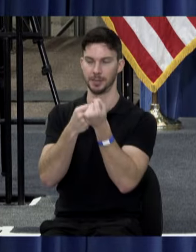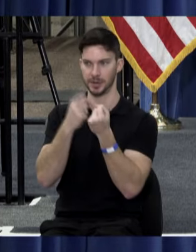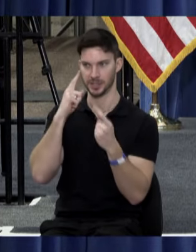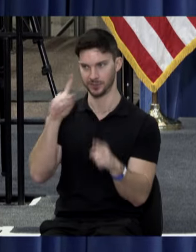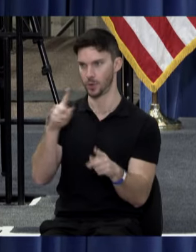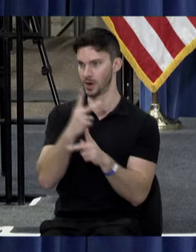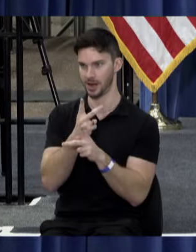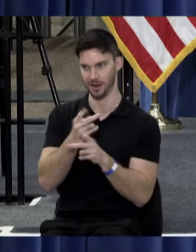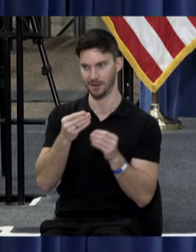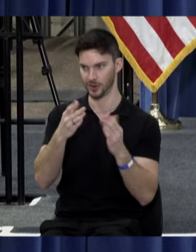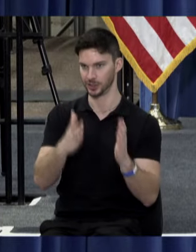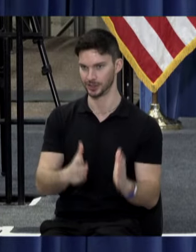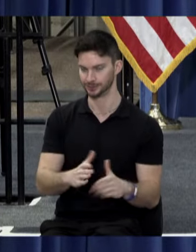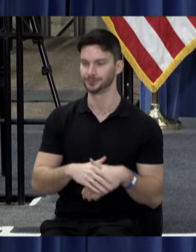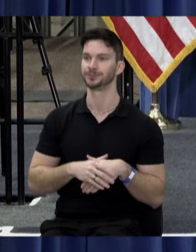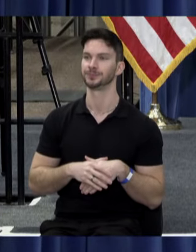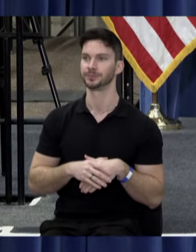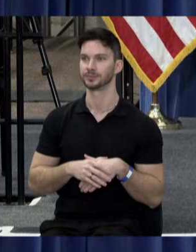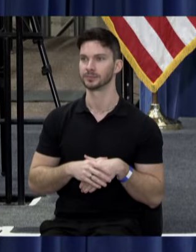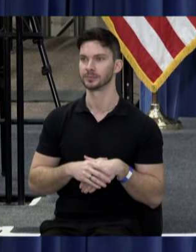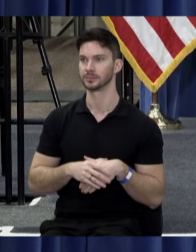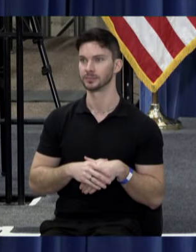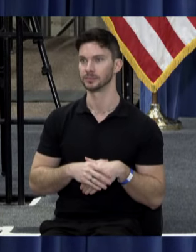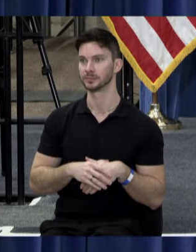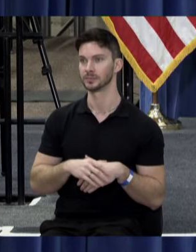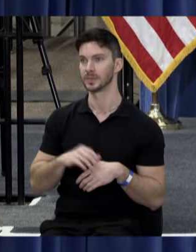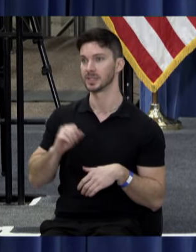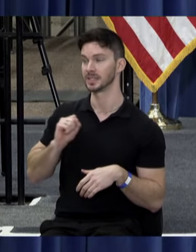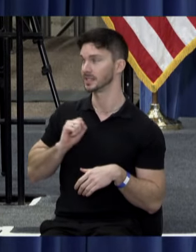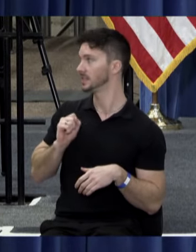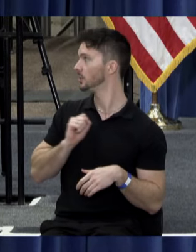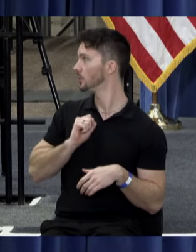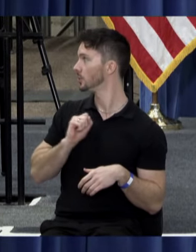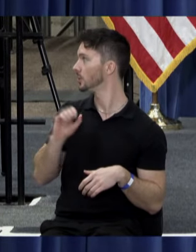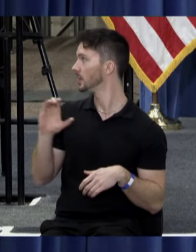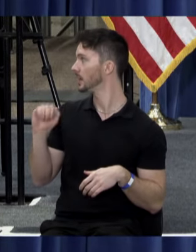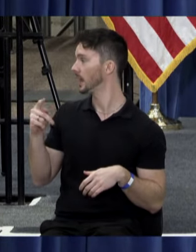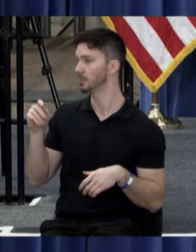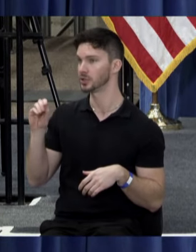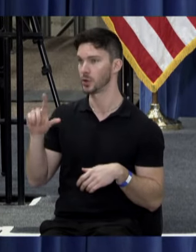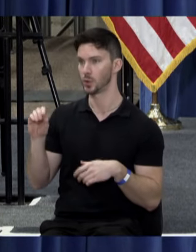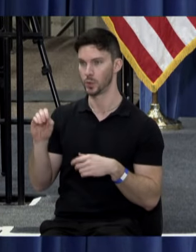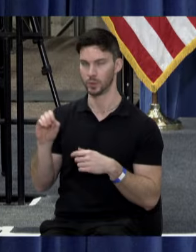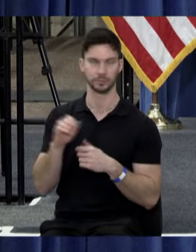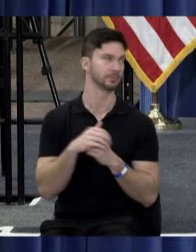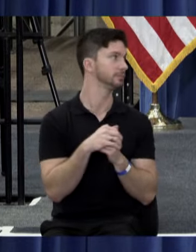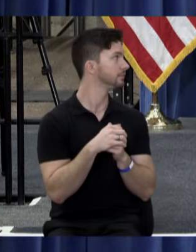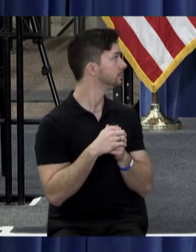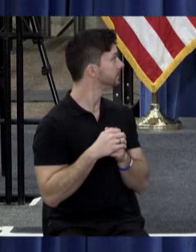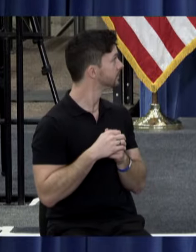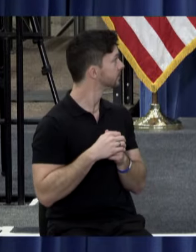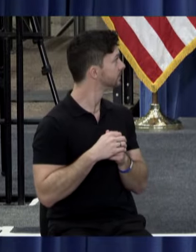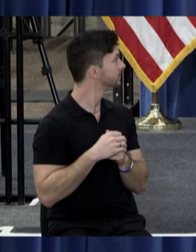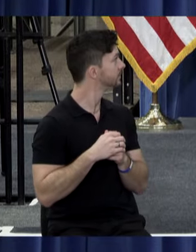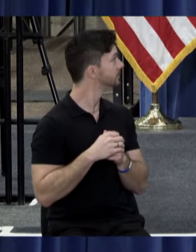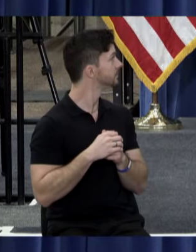Senator Capito is a co-chair of the Assisting Caregivers Today Caucus,